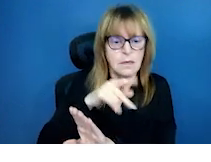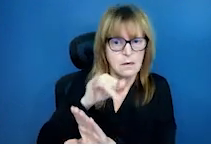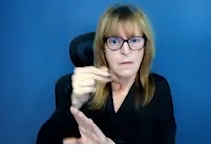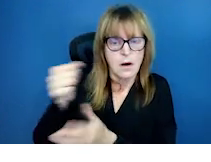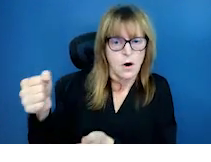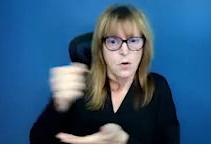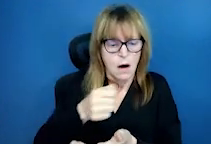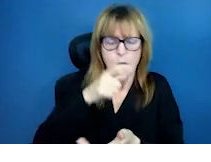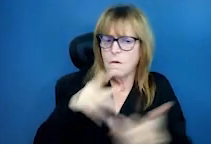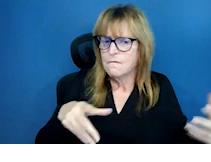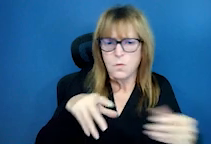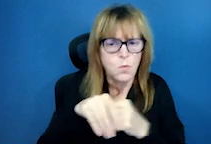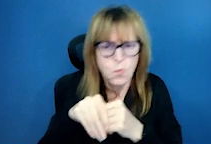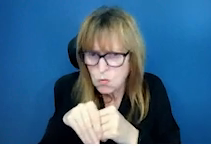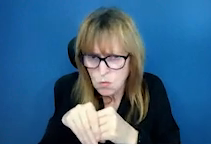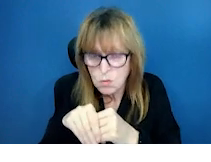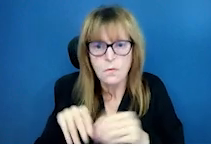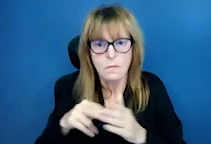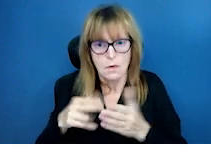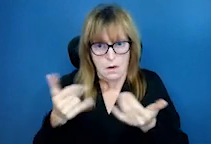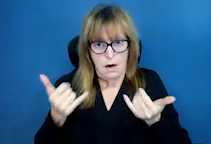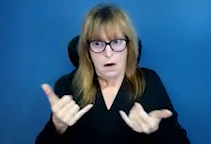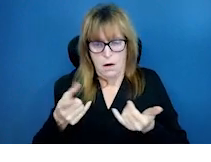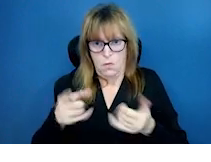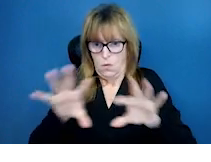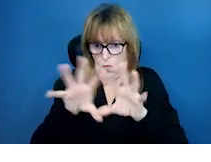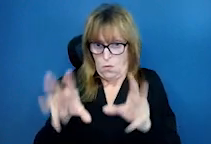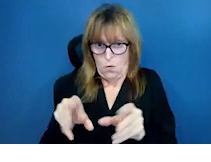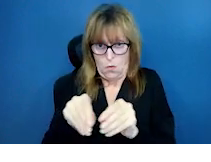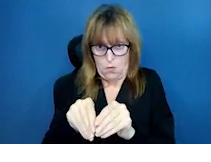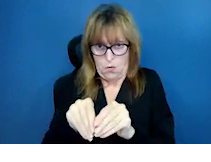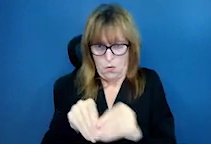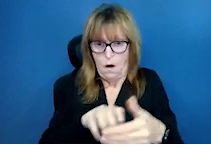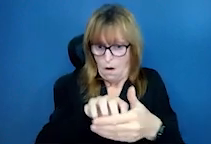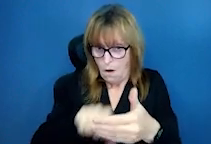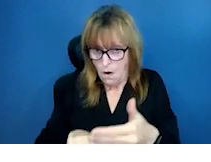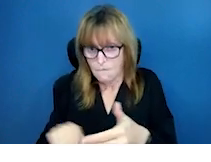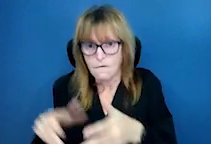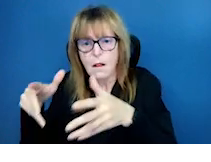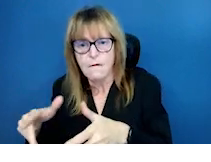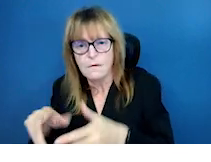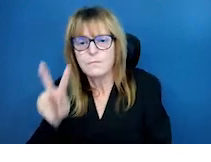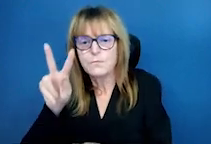receive $2,445 from the CVITP Grant.